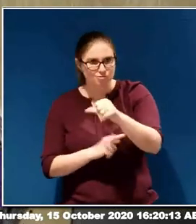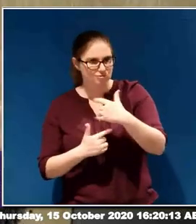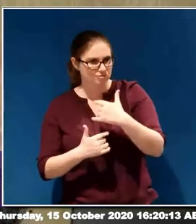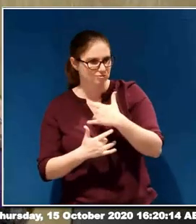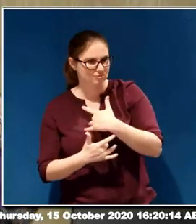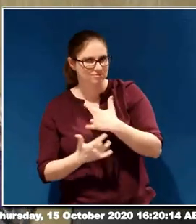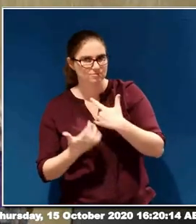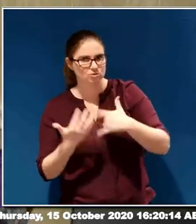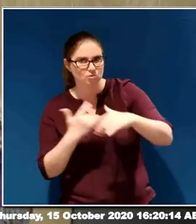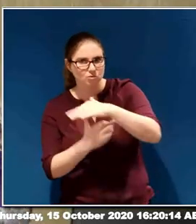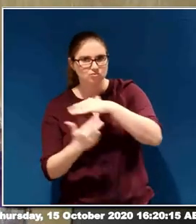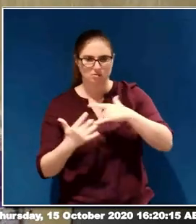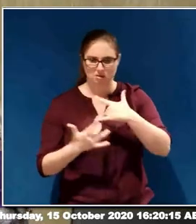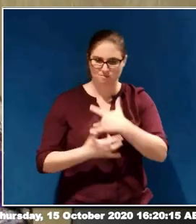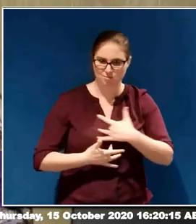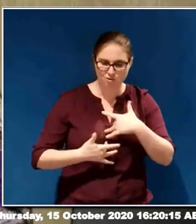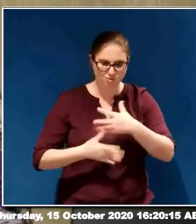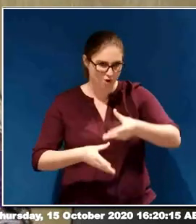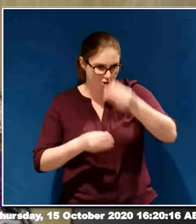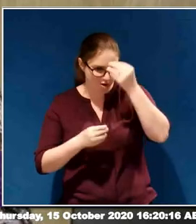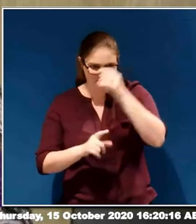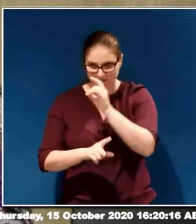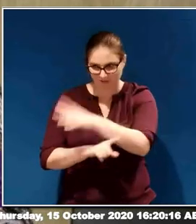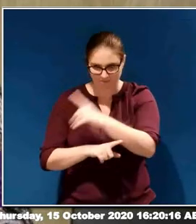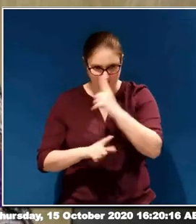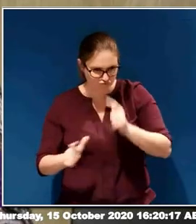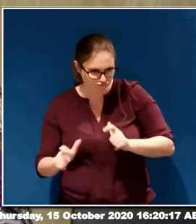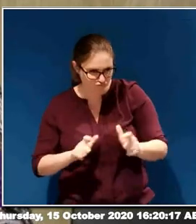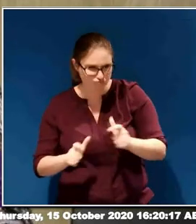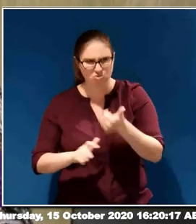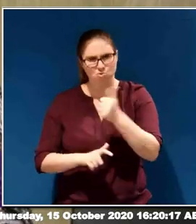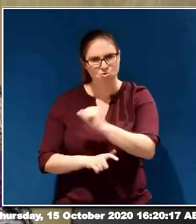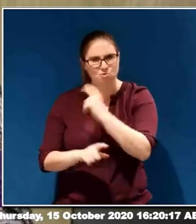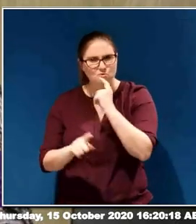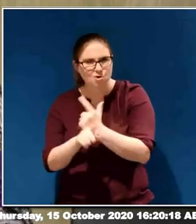use their words, so on, all of these are proving really successful.